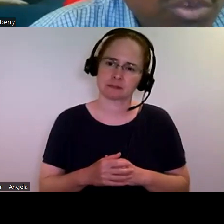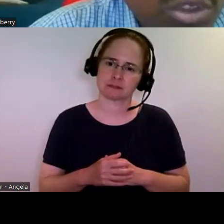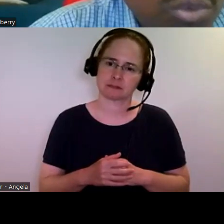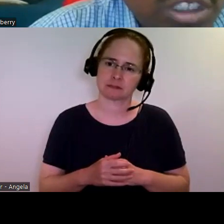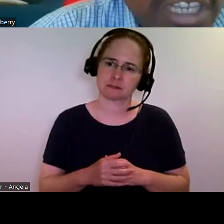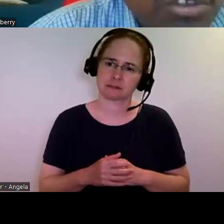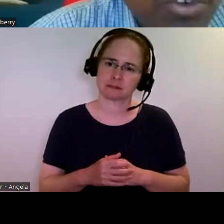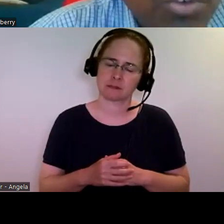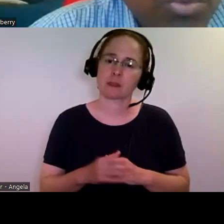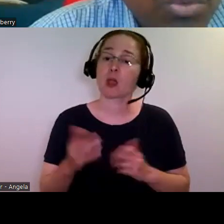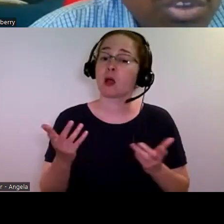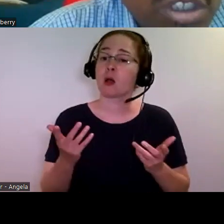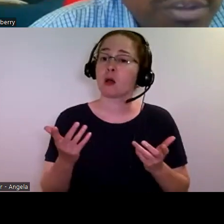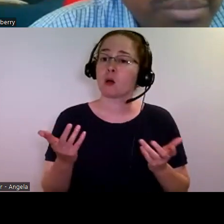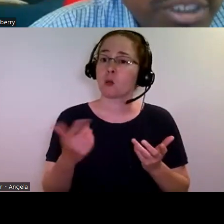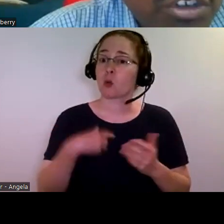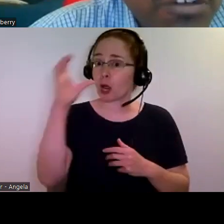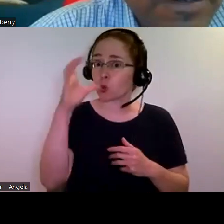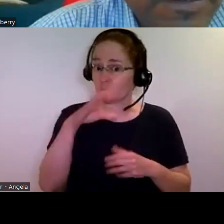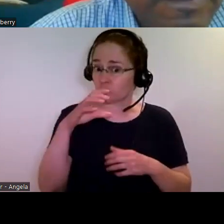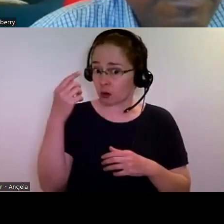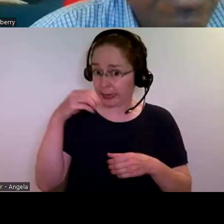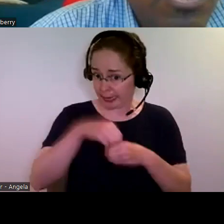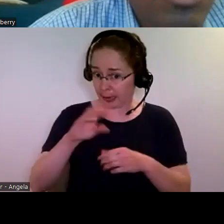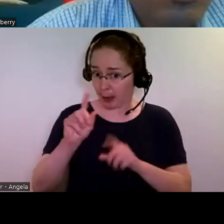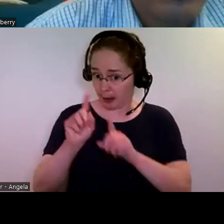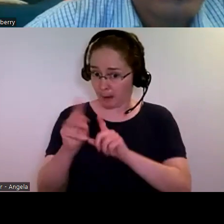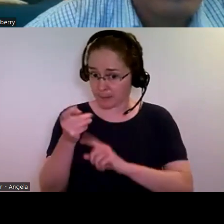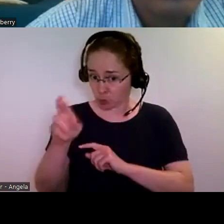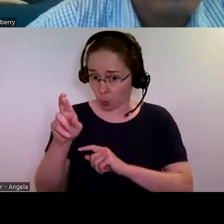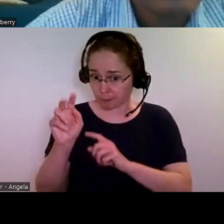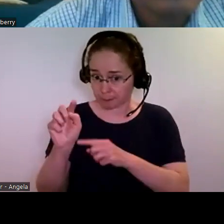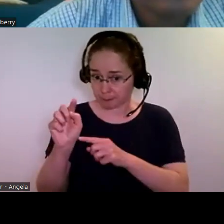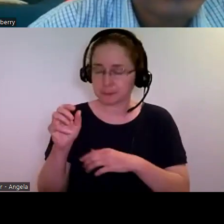(Matthew Atterberry) What did I look for in a mentor?